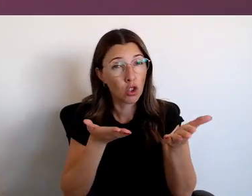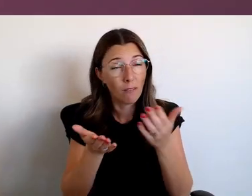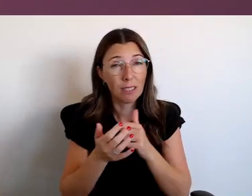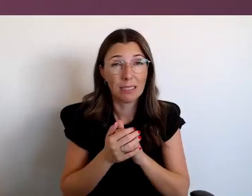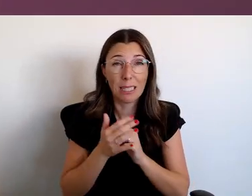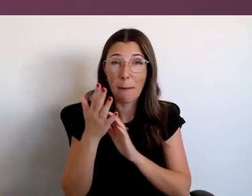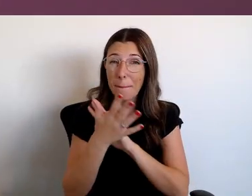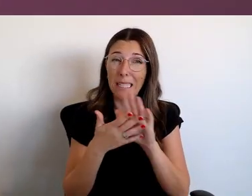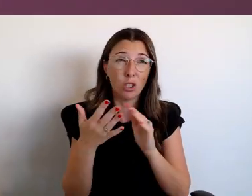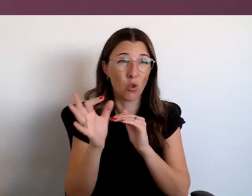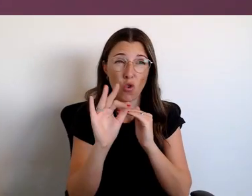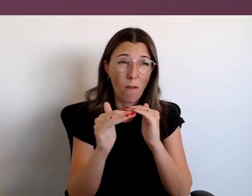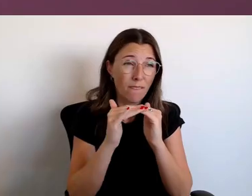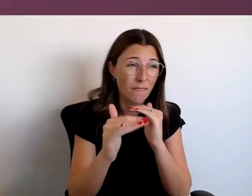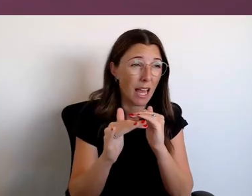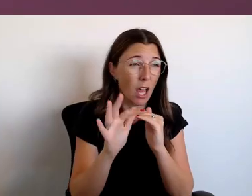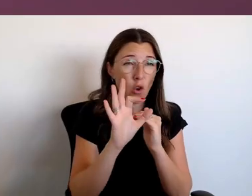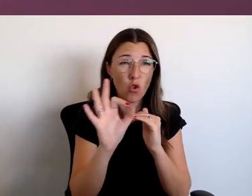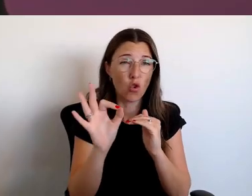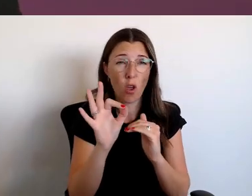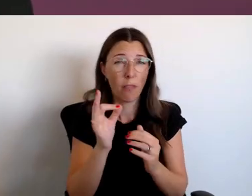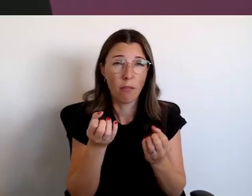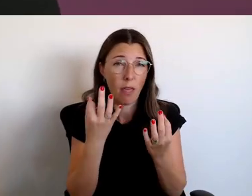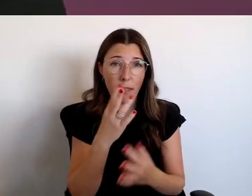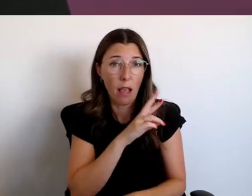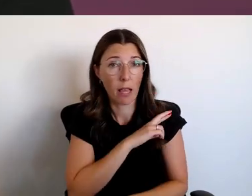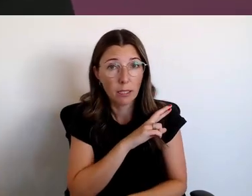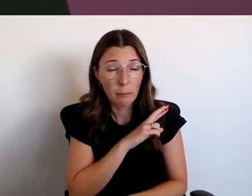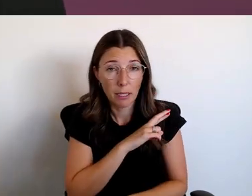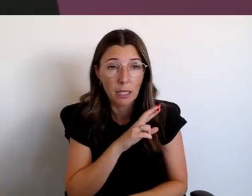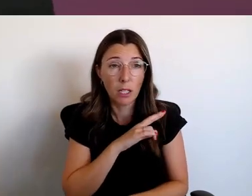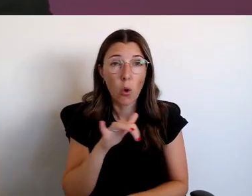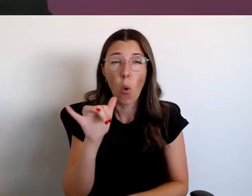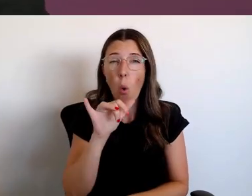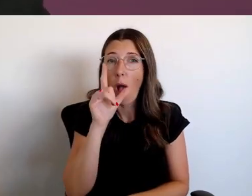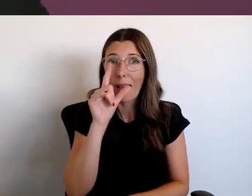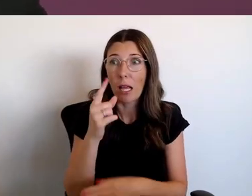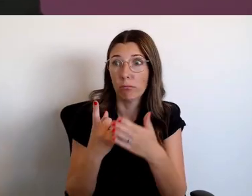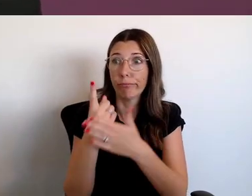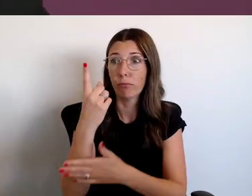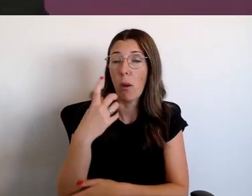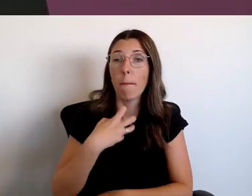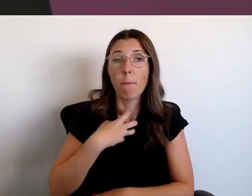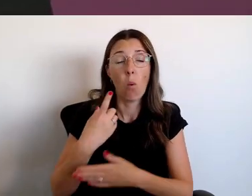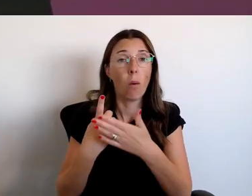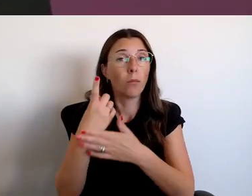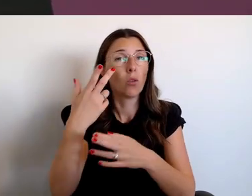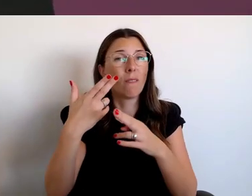accountability and fairness, or creating new opportunities for fraud and cybercrime.